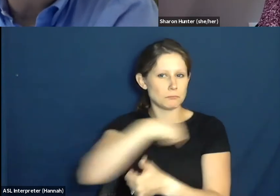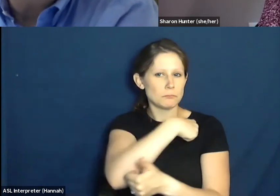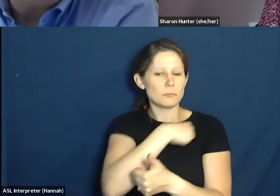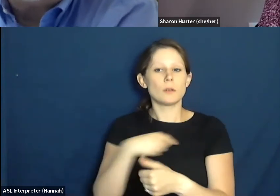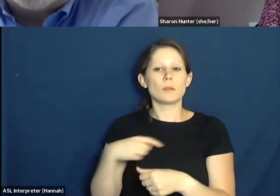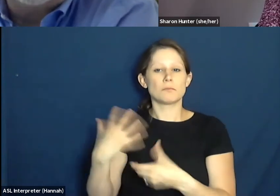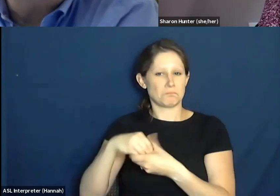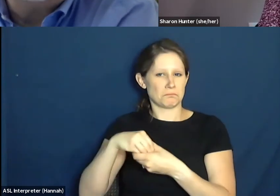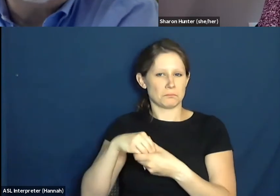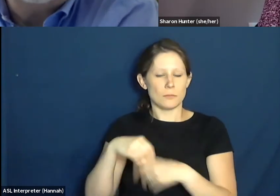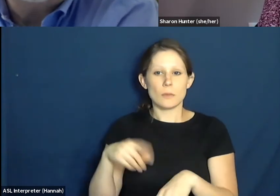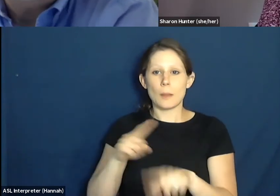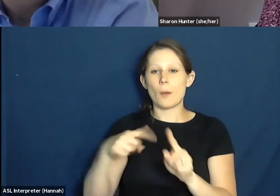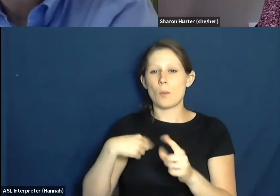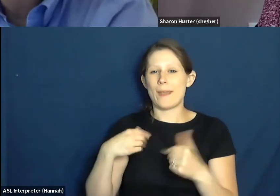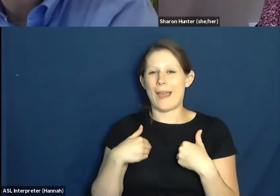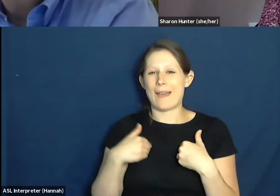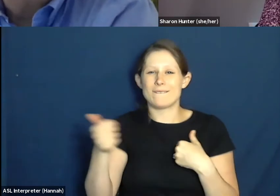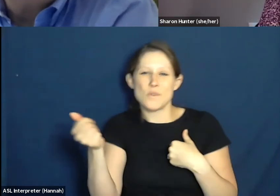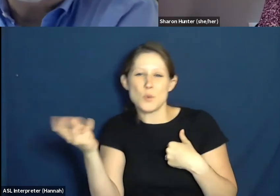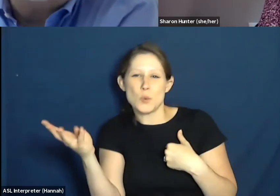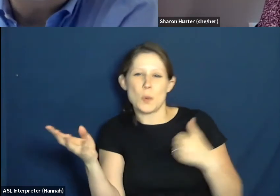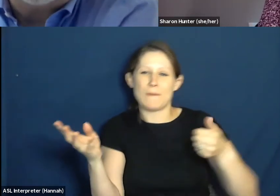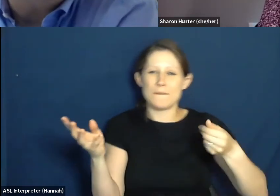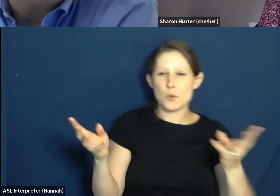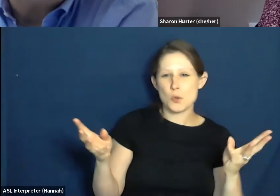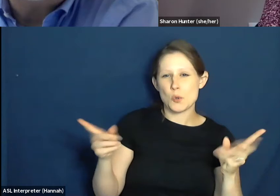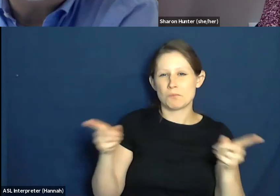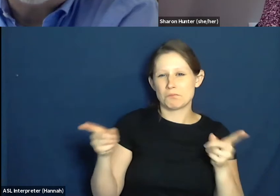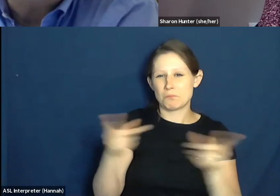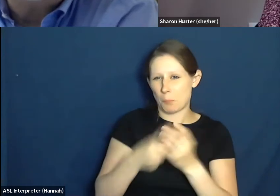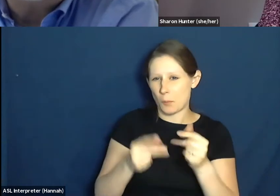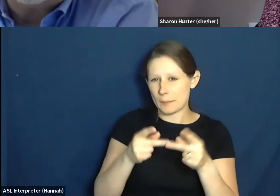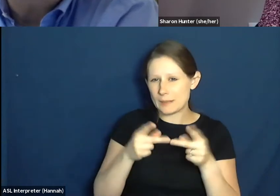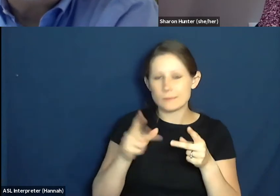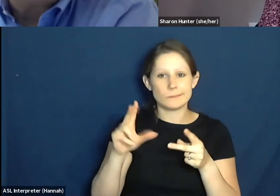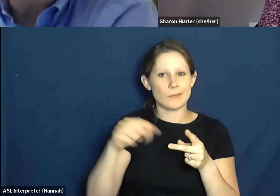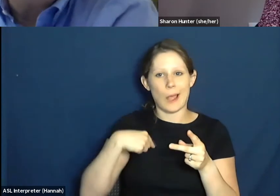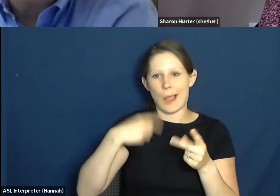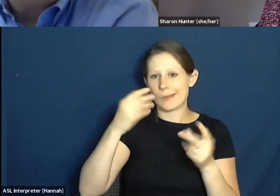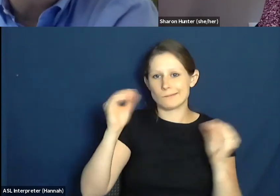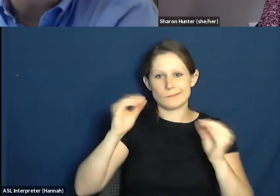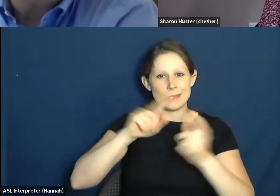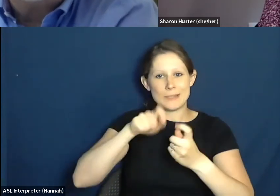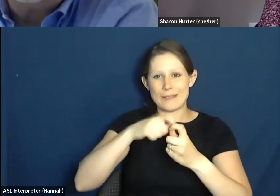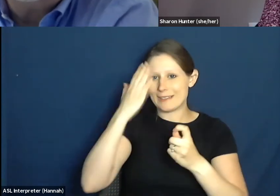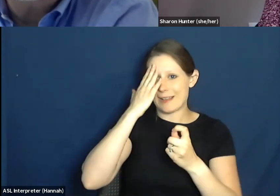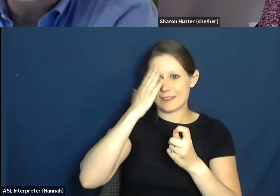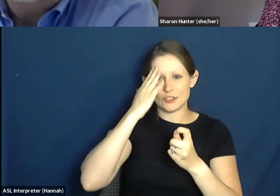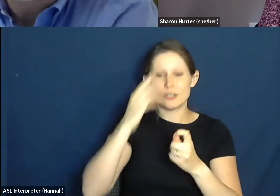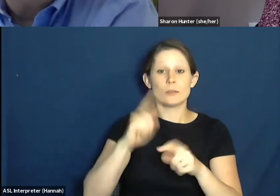but we only have a handful. So I don't think specific knowledge but I'm hearing from colleagues